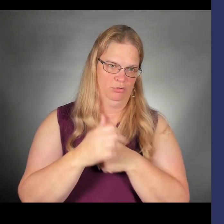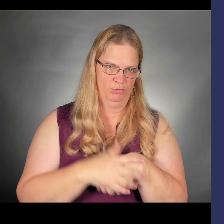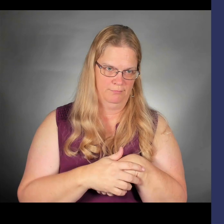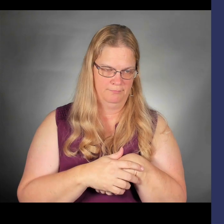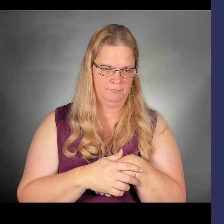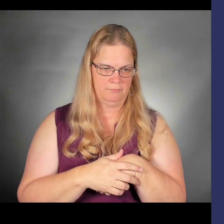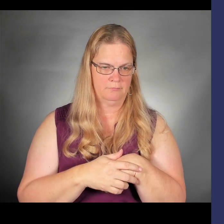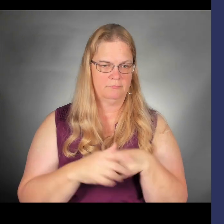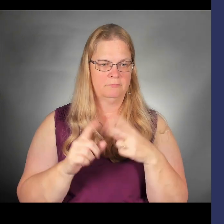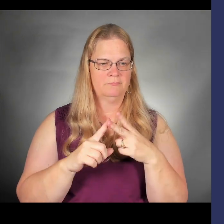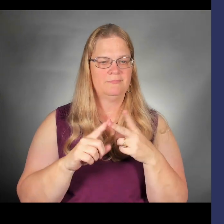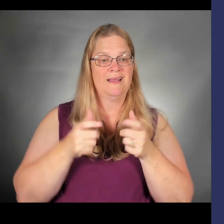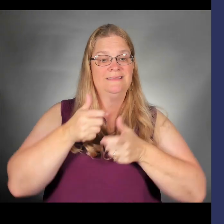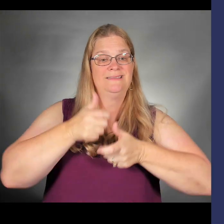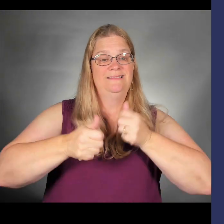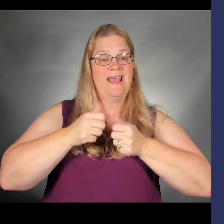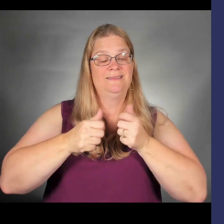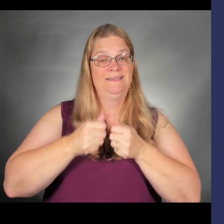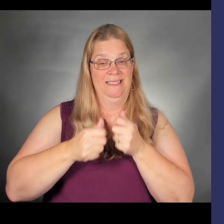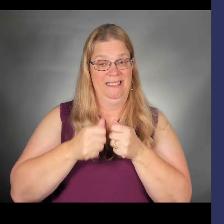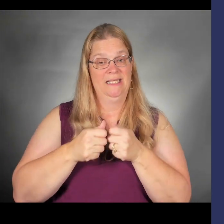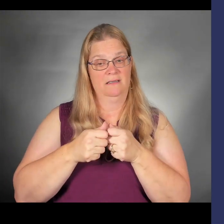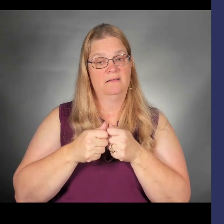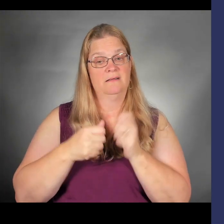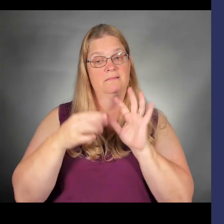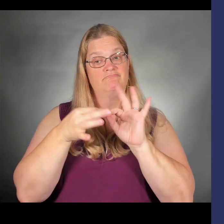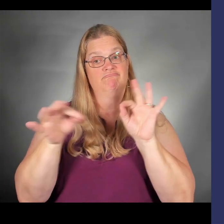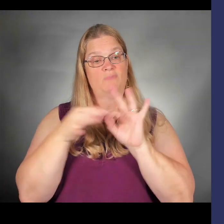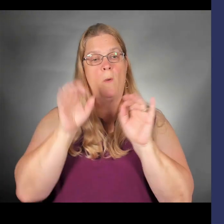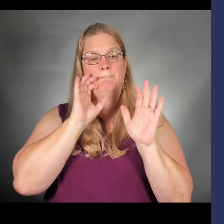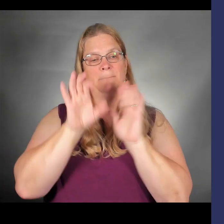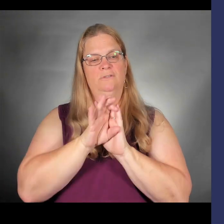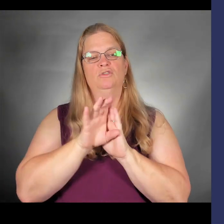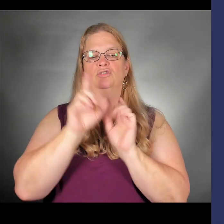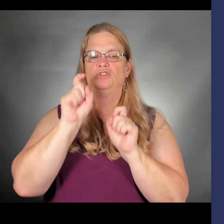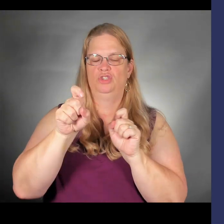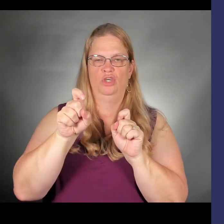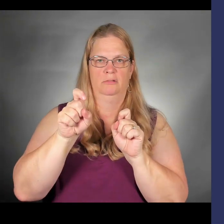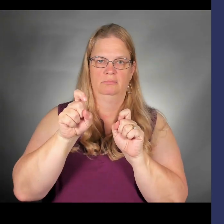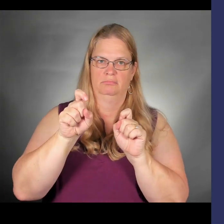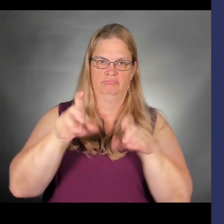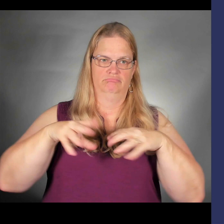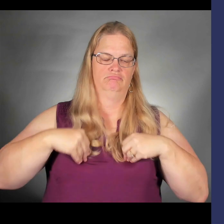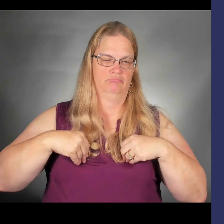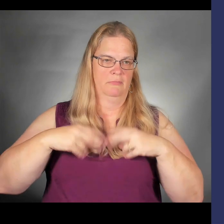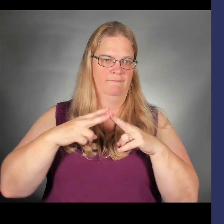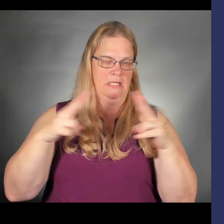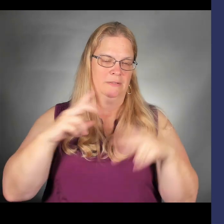Suicide note, again, a very significant sign of danger. Texting or cyberspace,